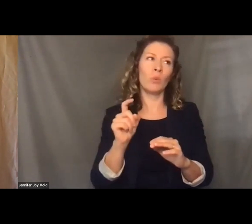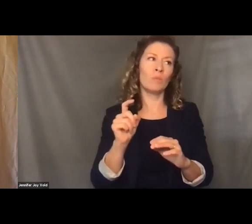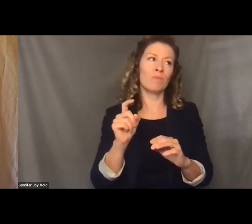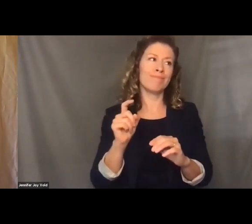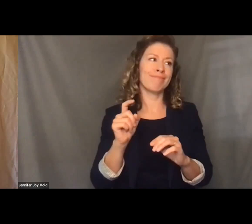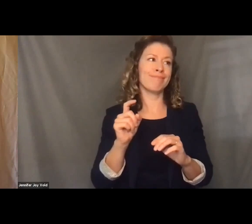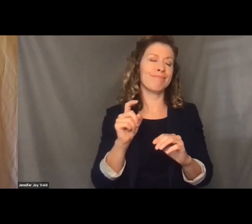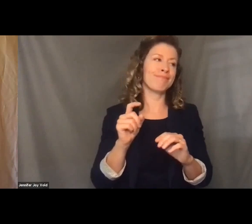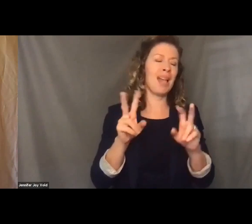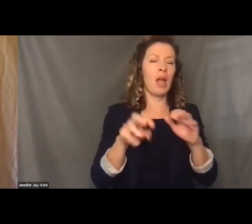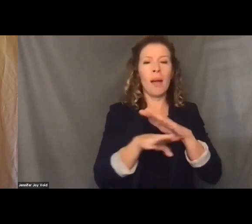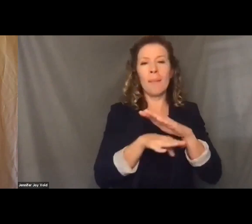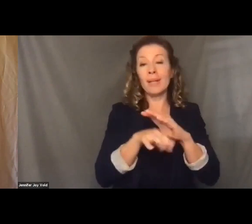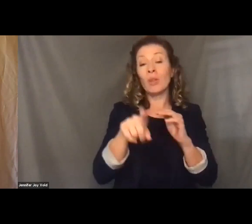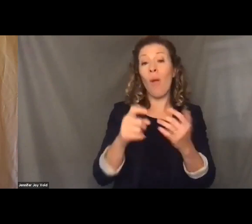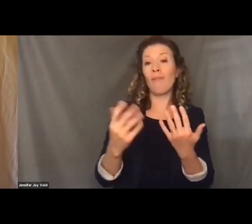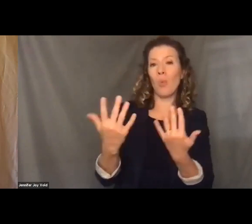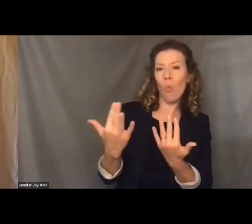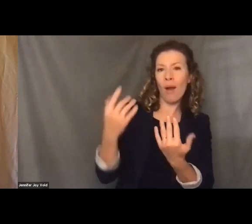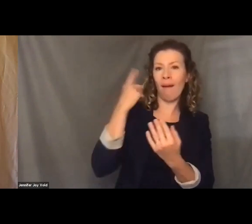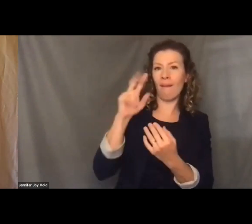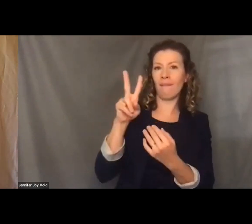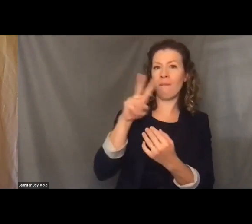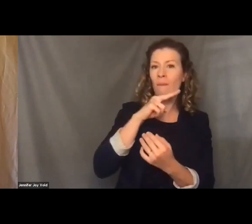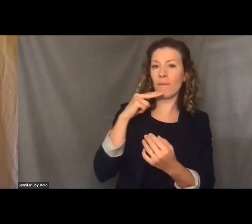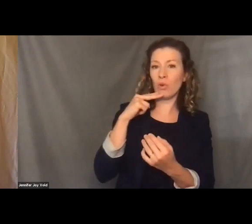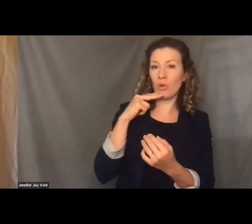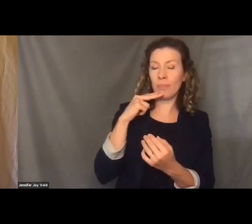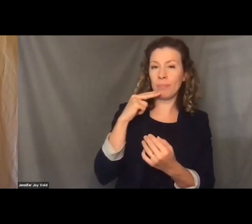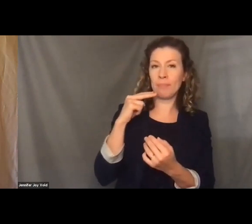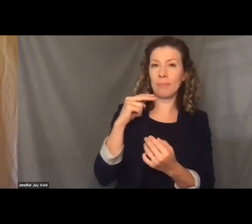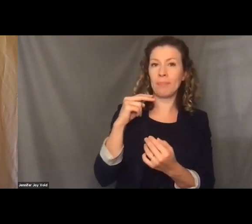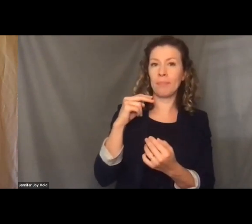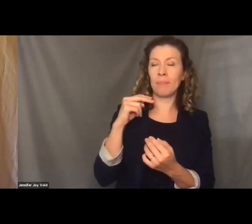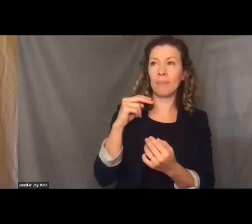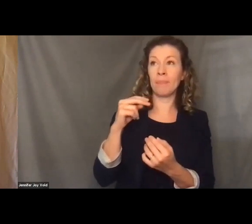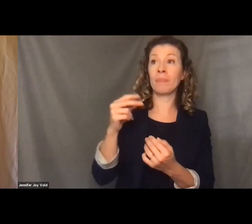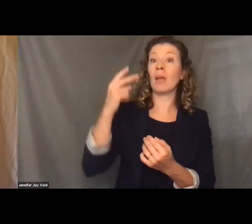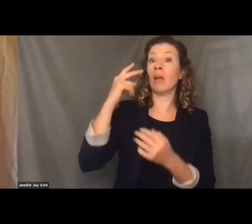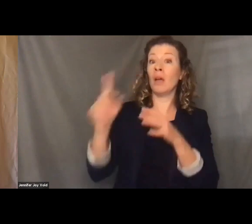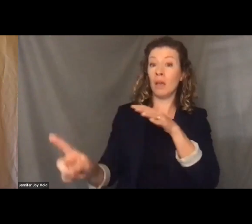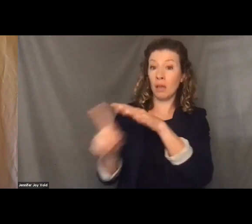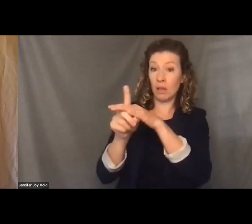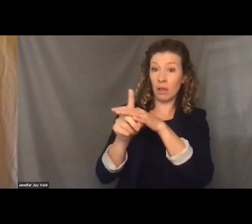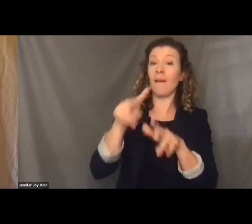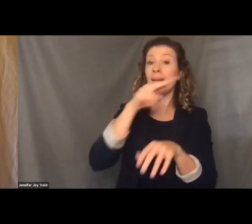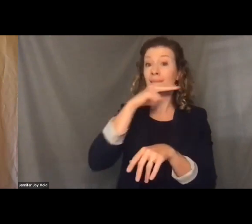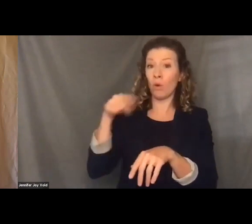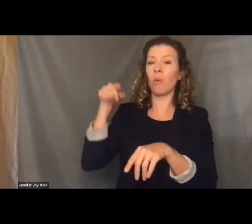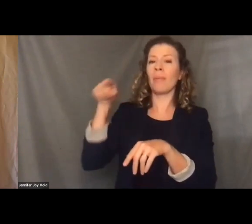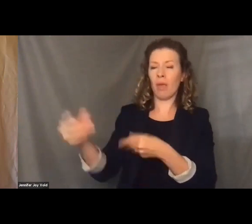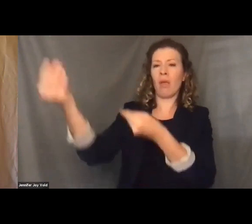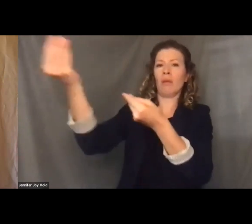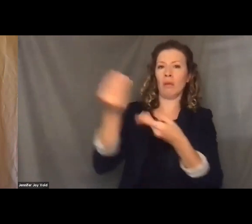basically you have to wait for the verb to come which then shows what the construction is and then